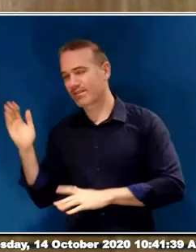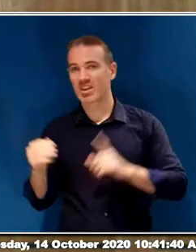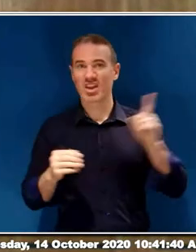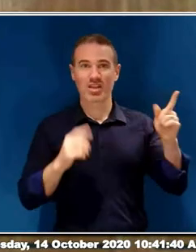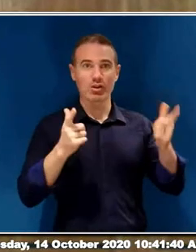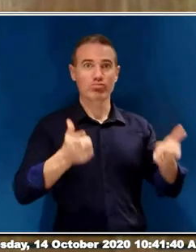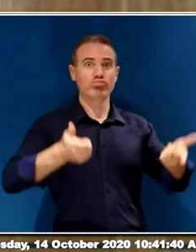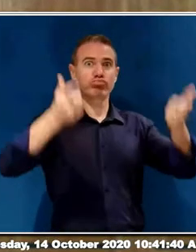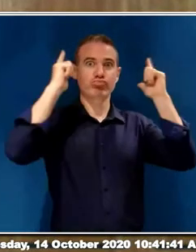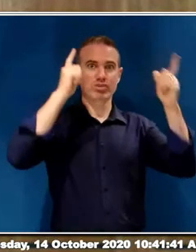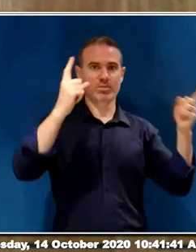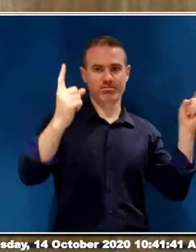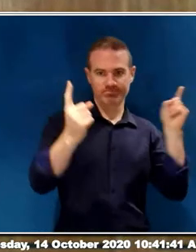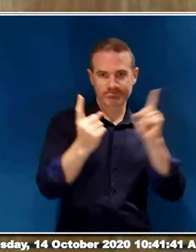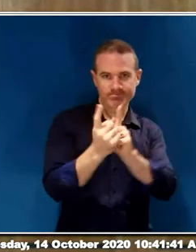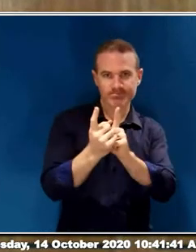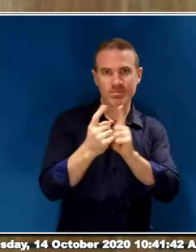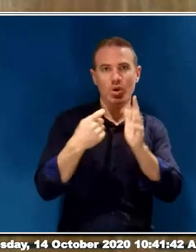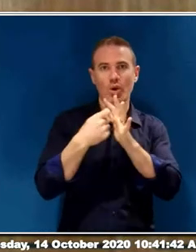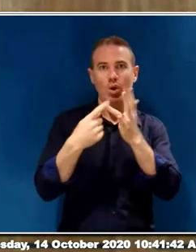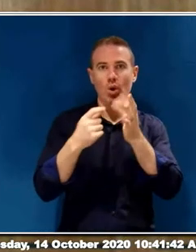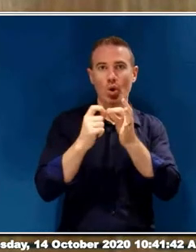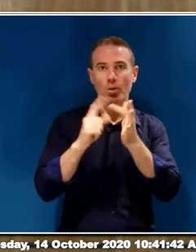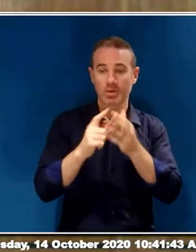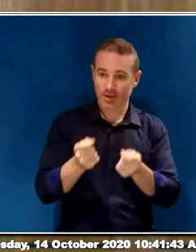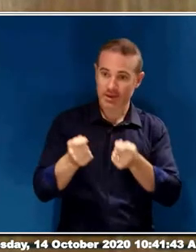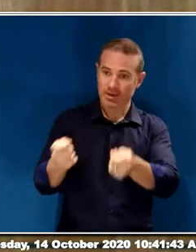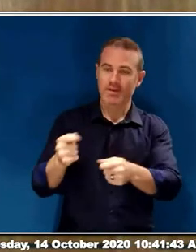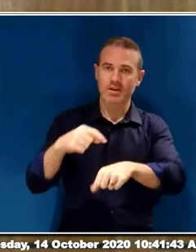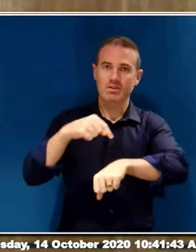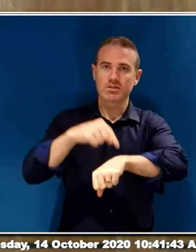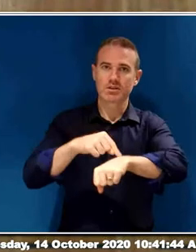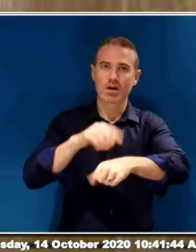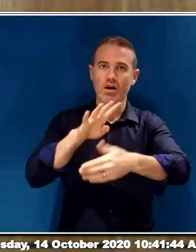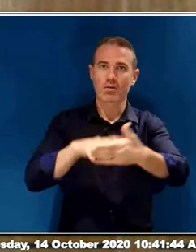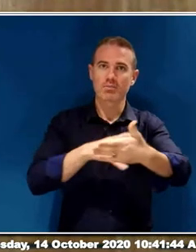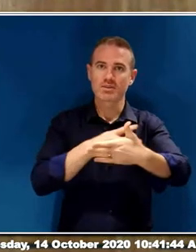a timetable and said "You are having a timetable change this week, you are the